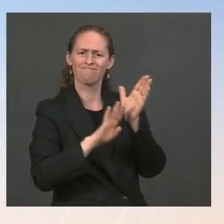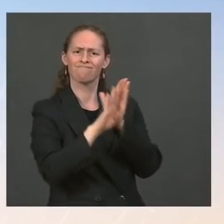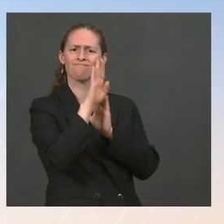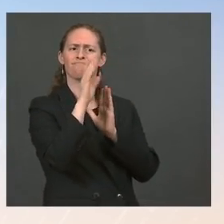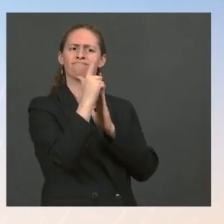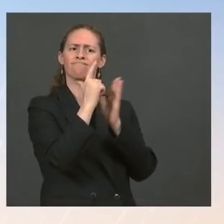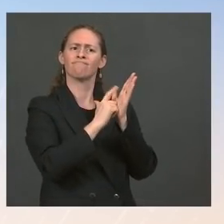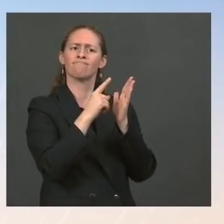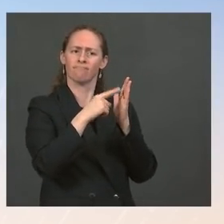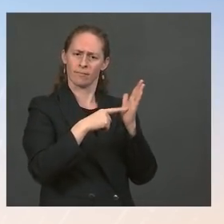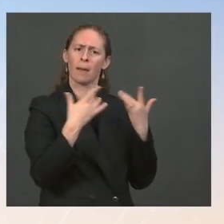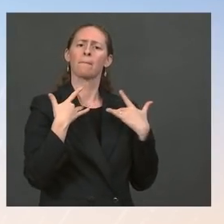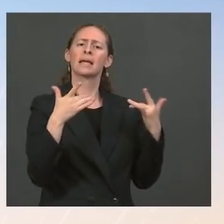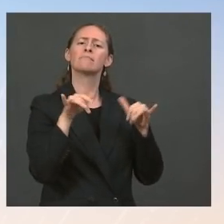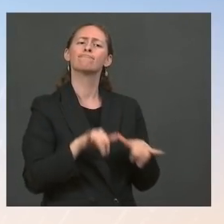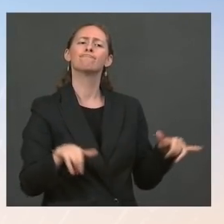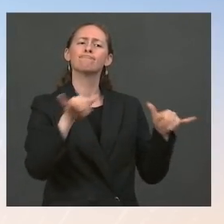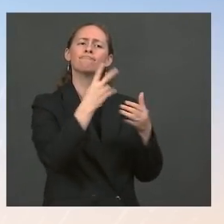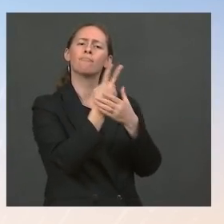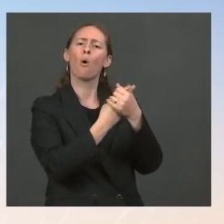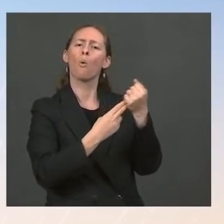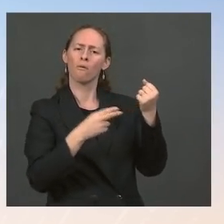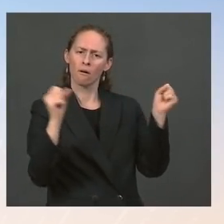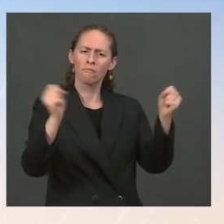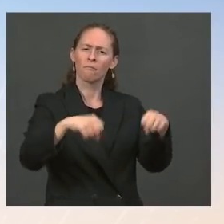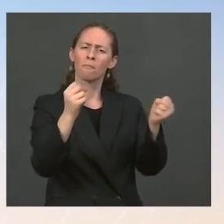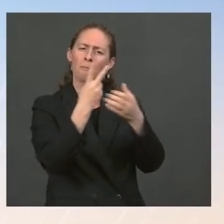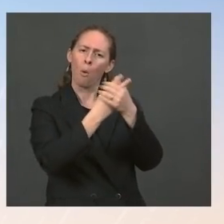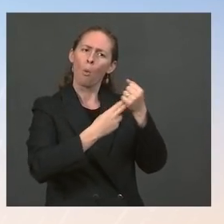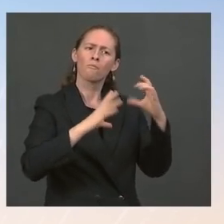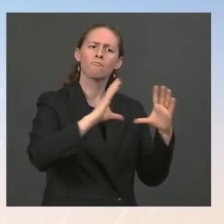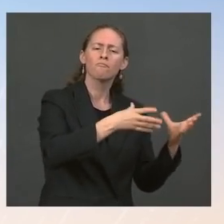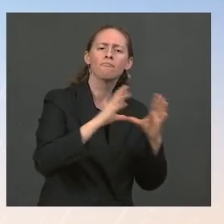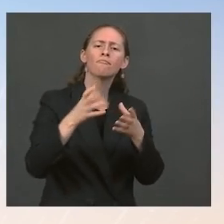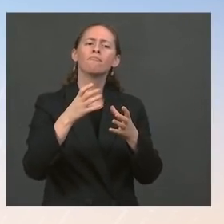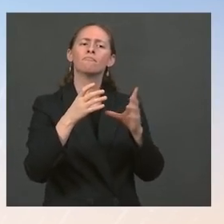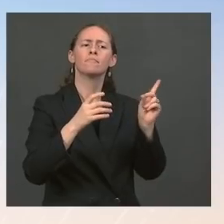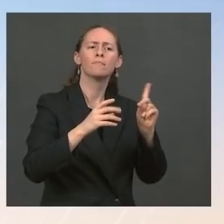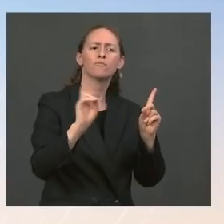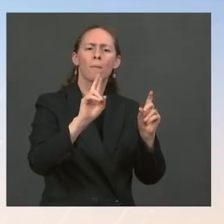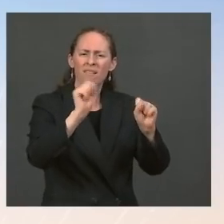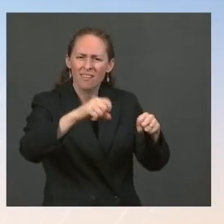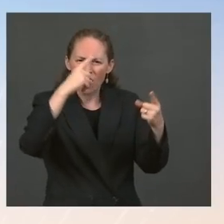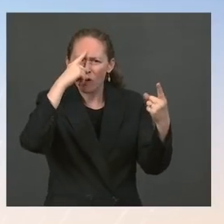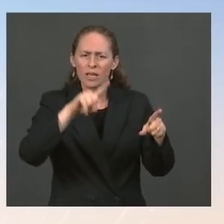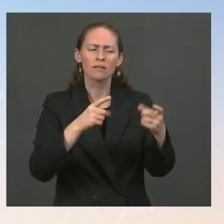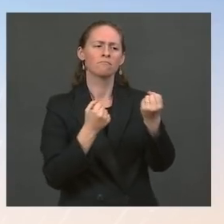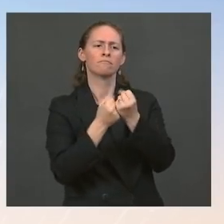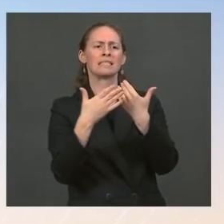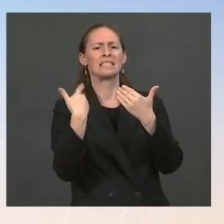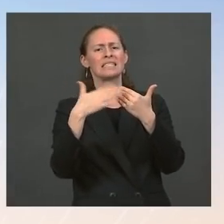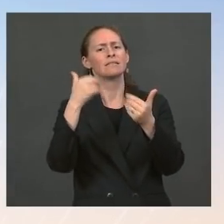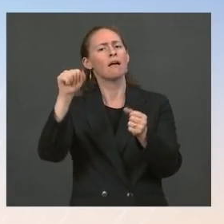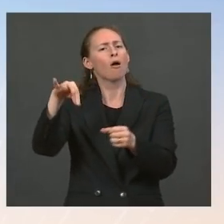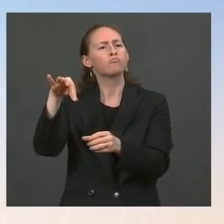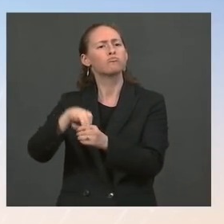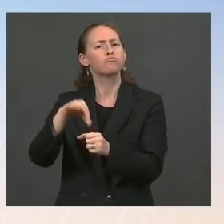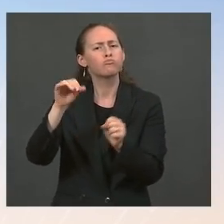protecting people's fundamental right, making it easier and more accessible to vote. I'd also note the President will be engaging with -- in a couple of calls,